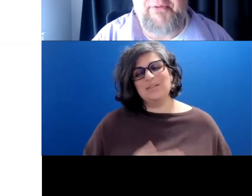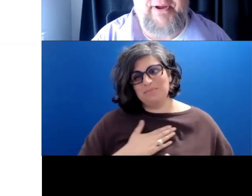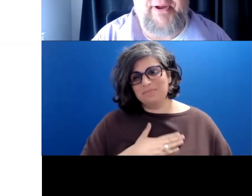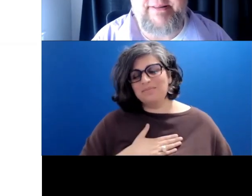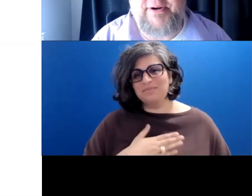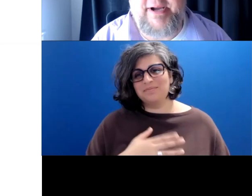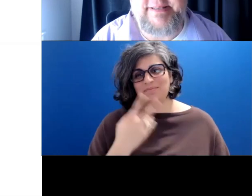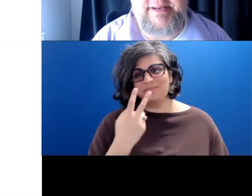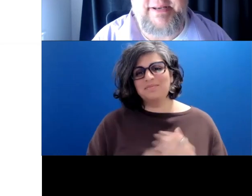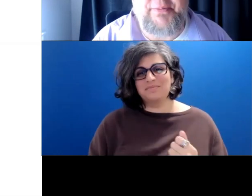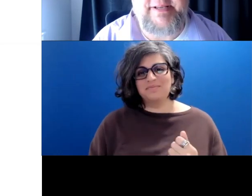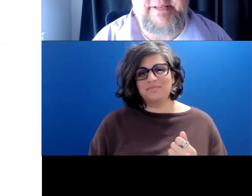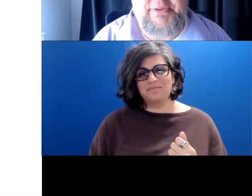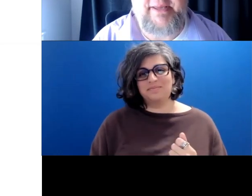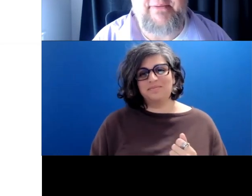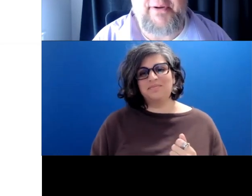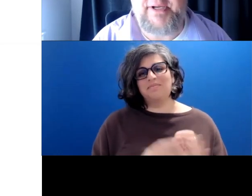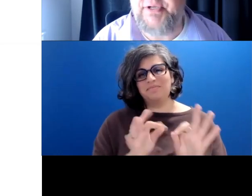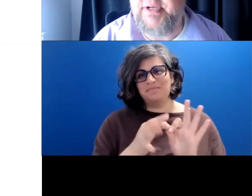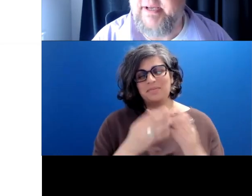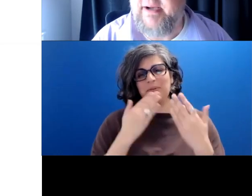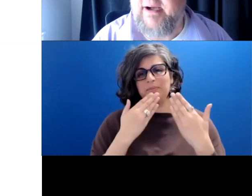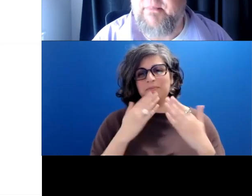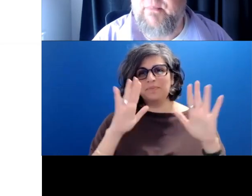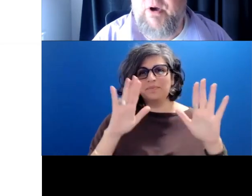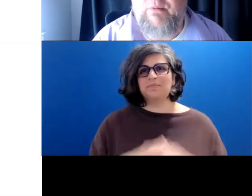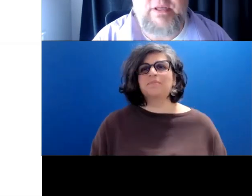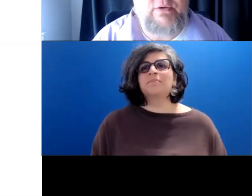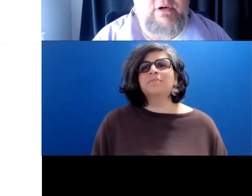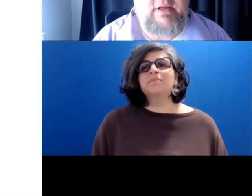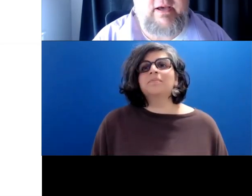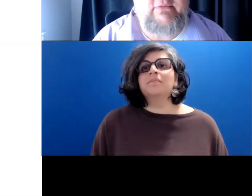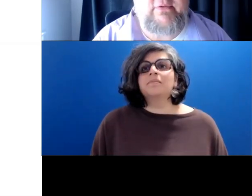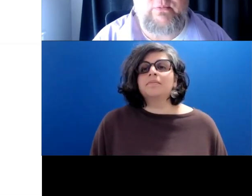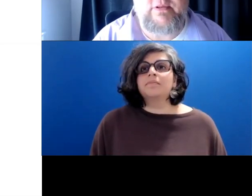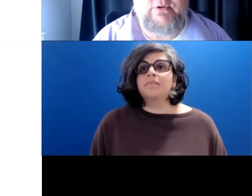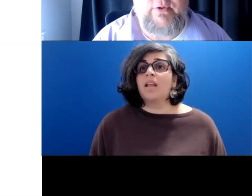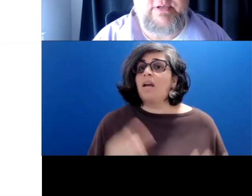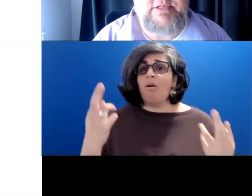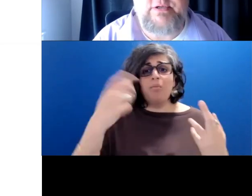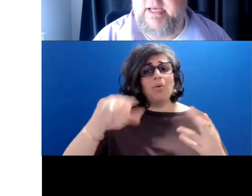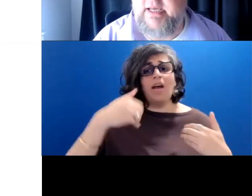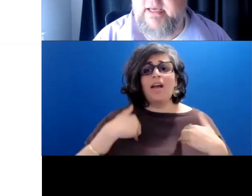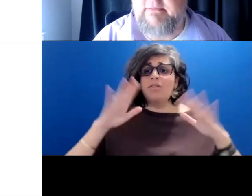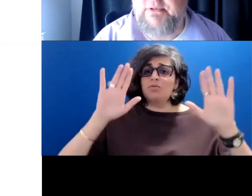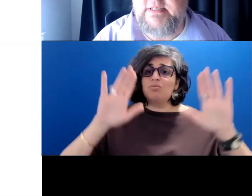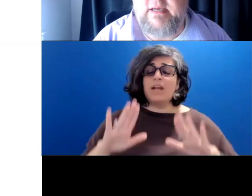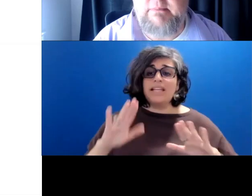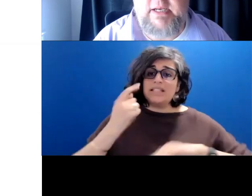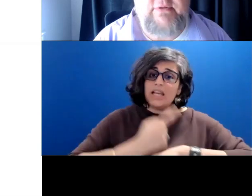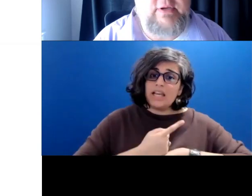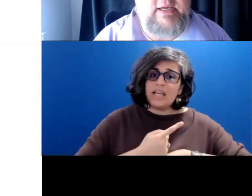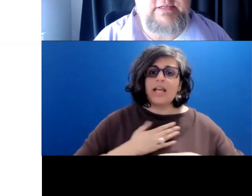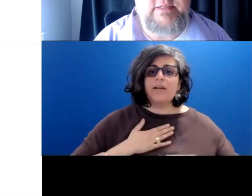both of their excellent interpreting, so thank you very much. Hope that you all have a really great rest of your day. And please take a minute if you can